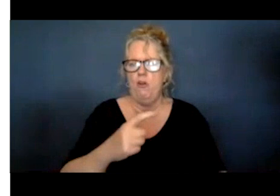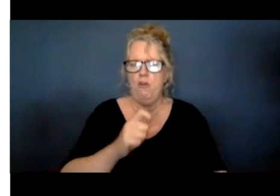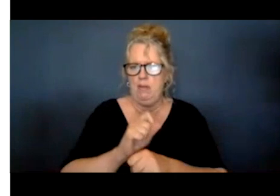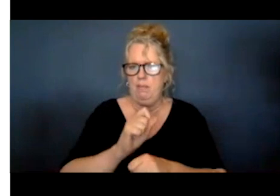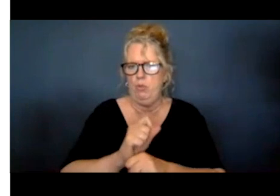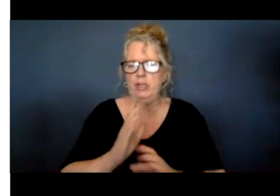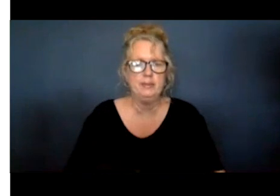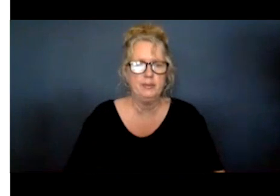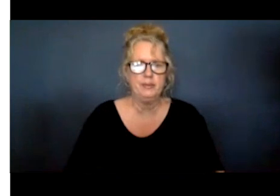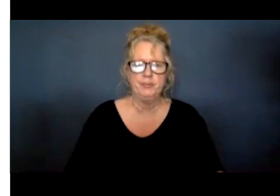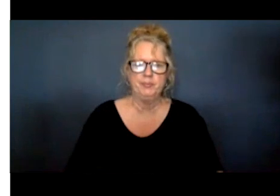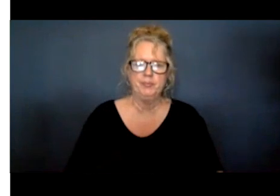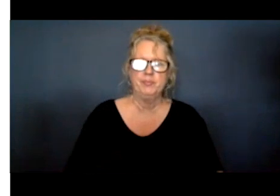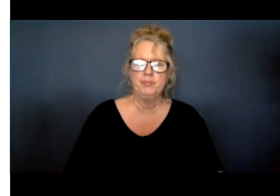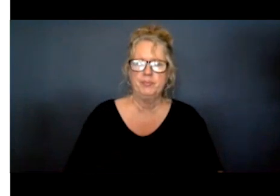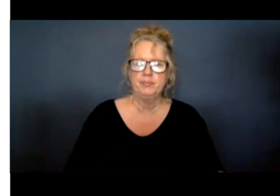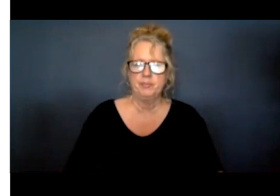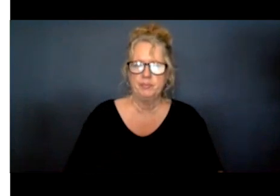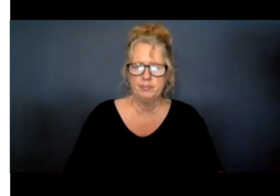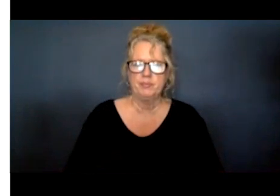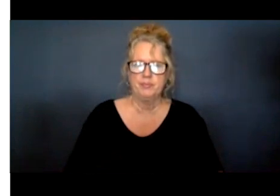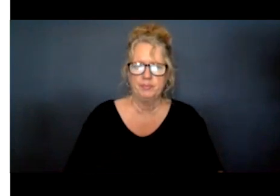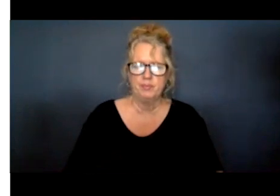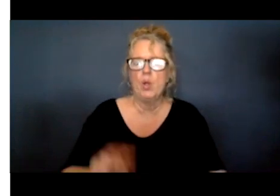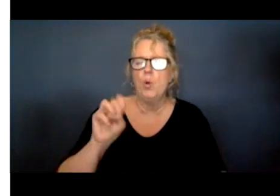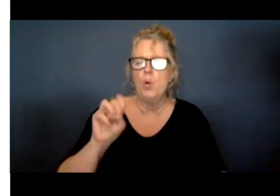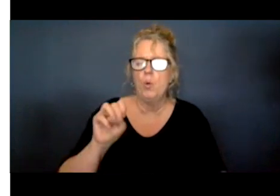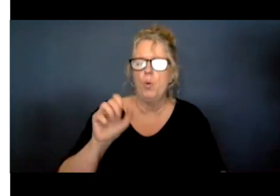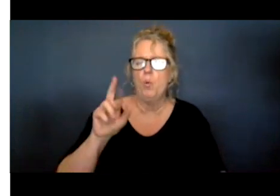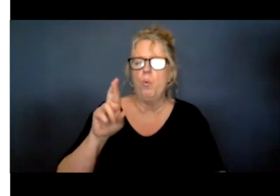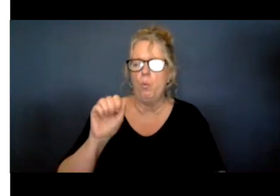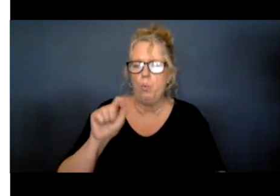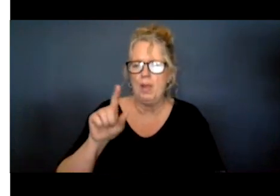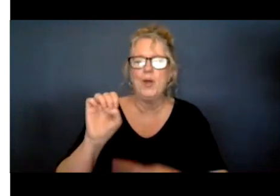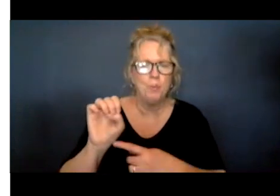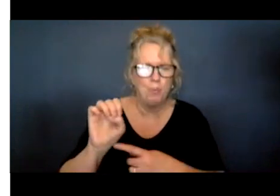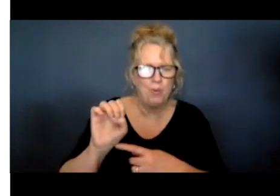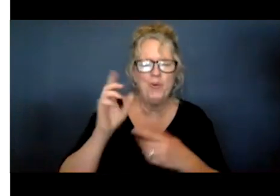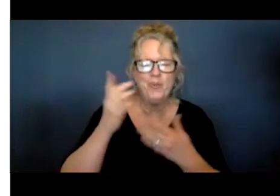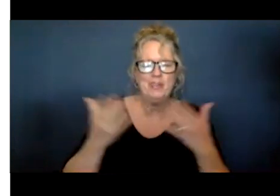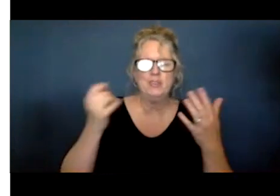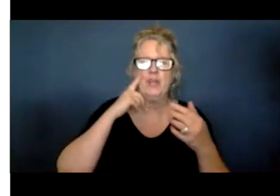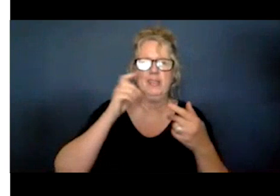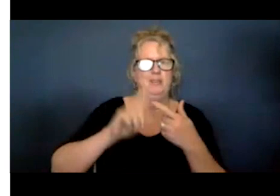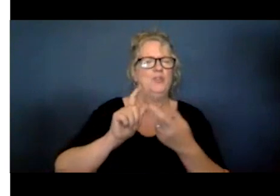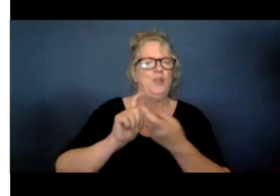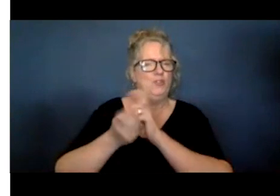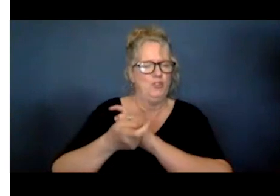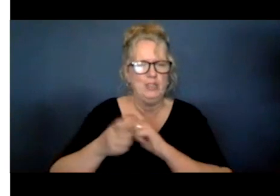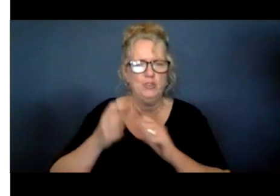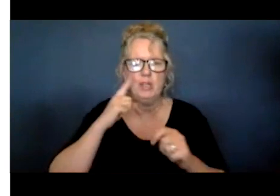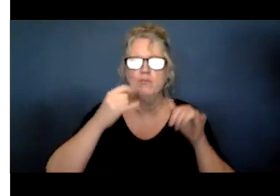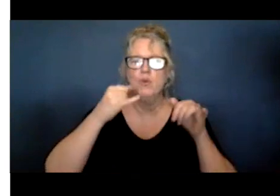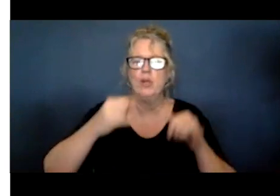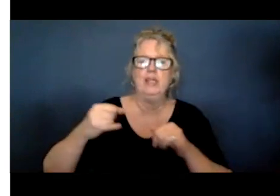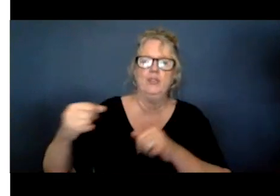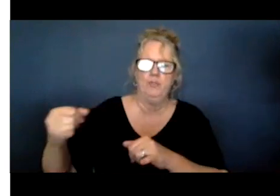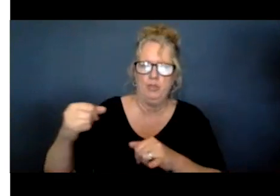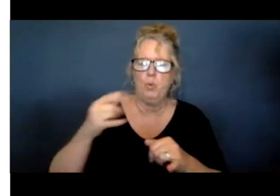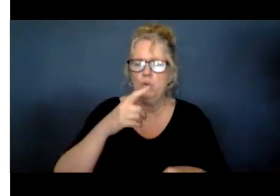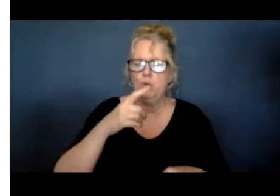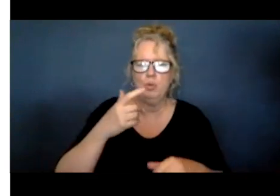Wearable devices are redefining mobility and communication for individuals with disabilities